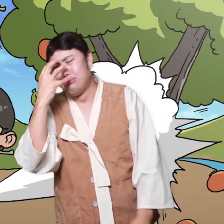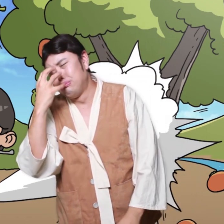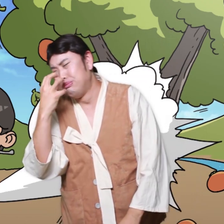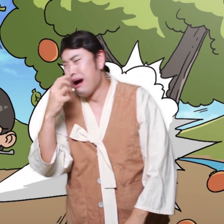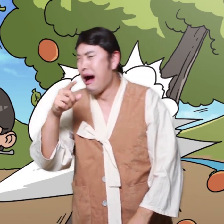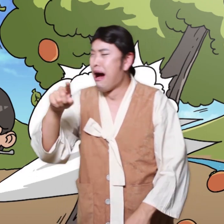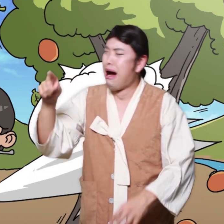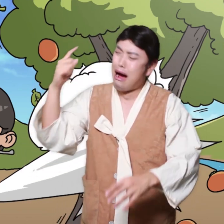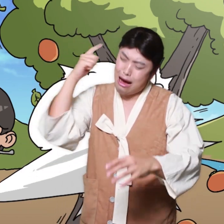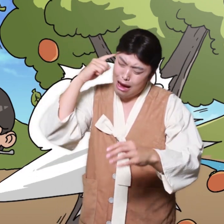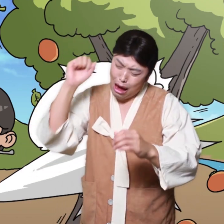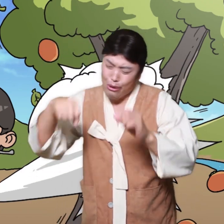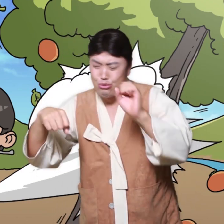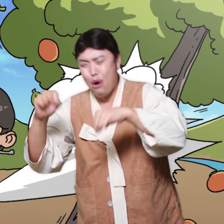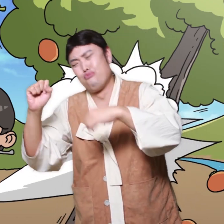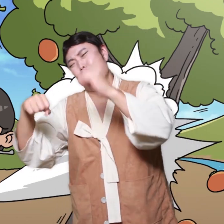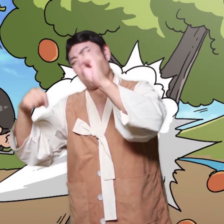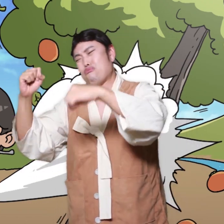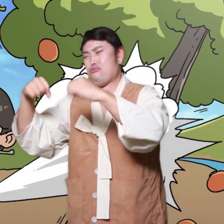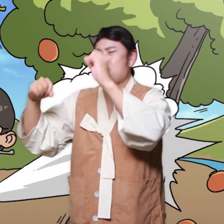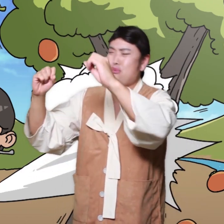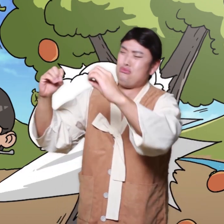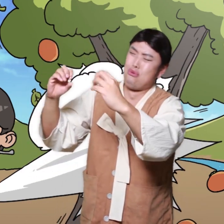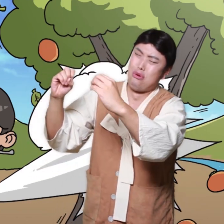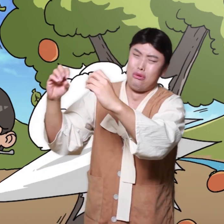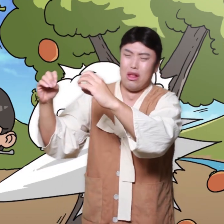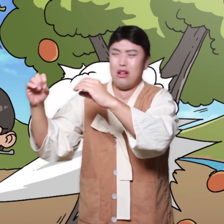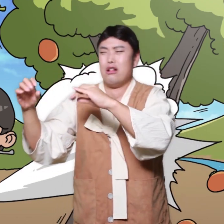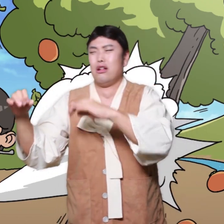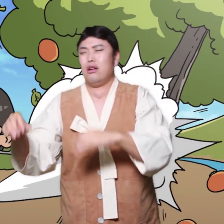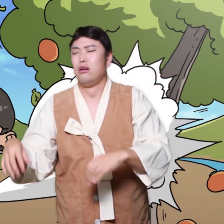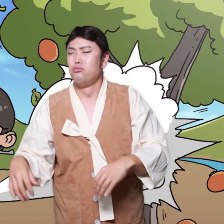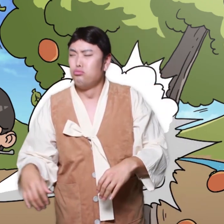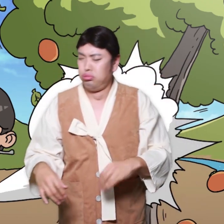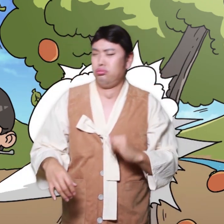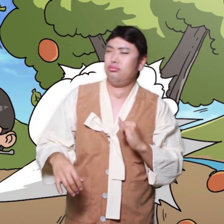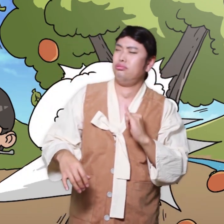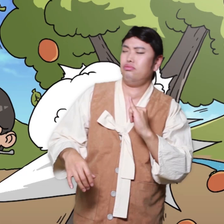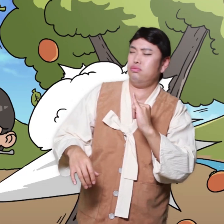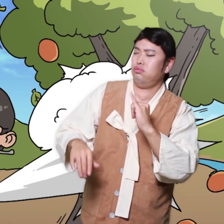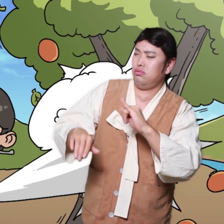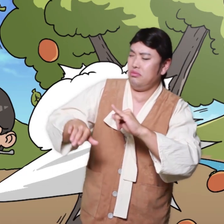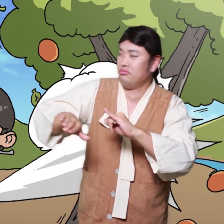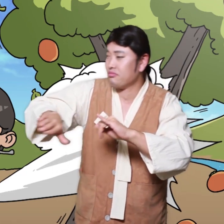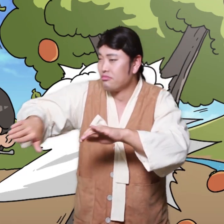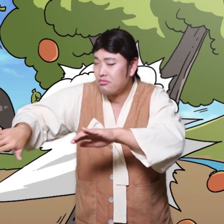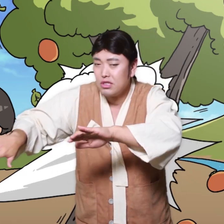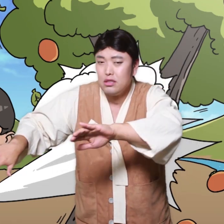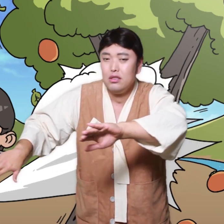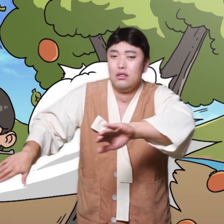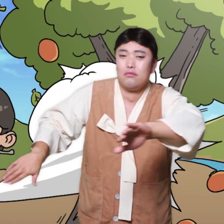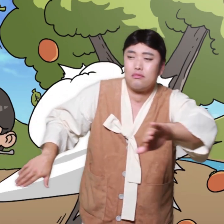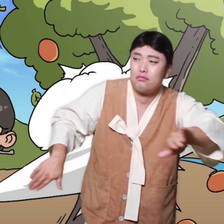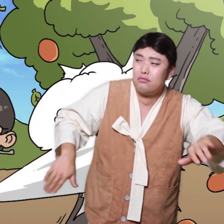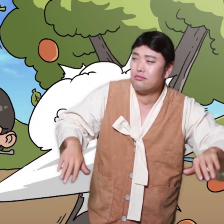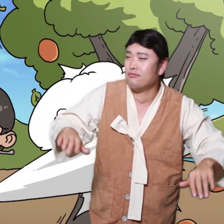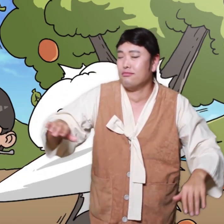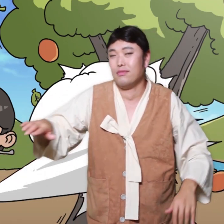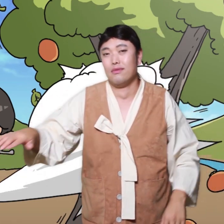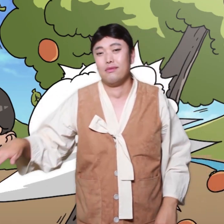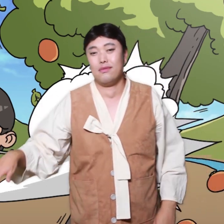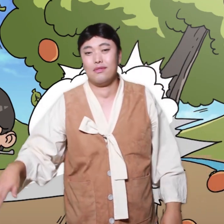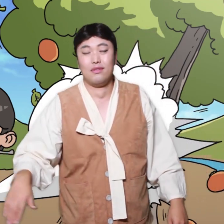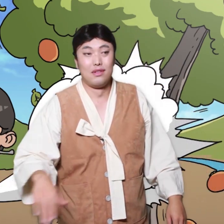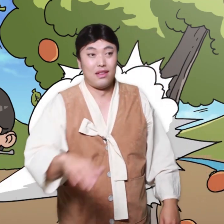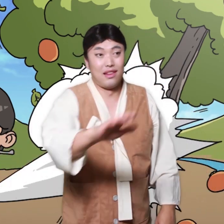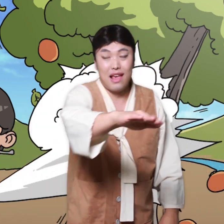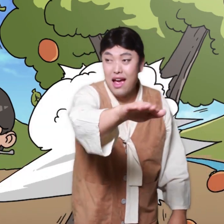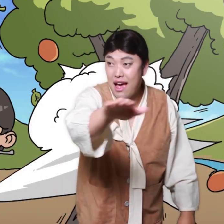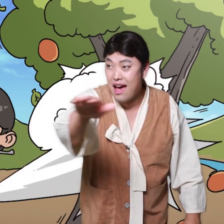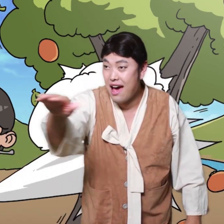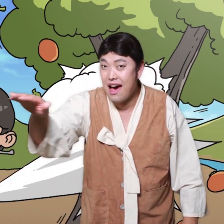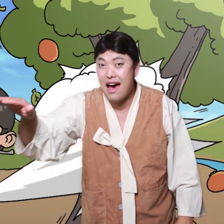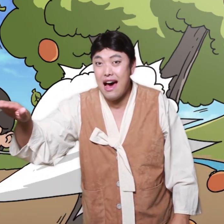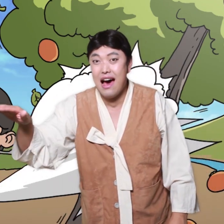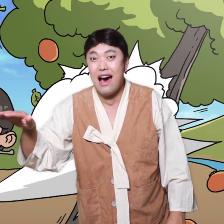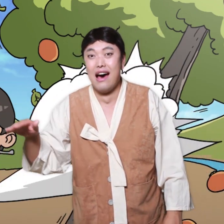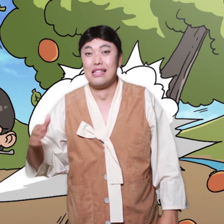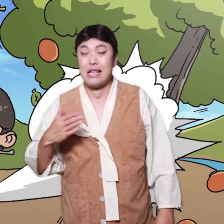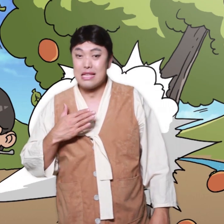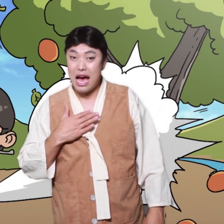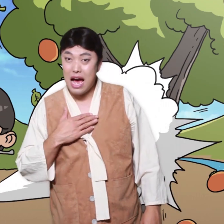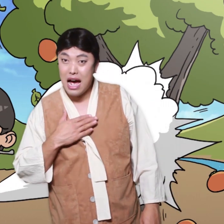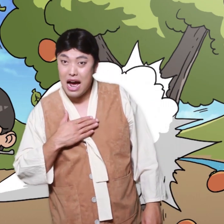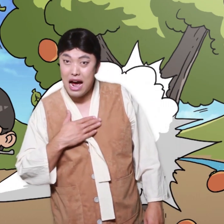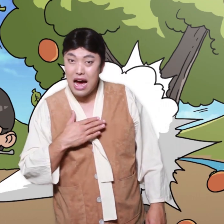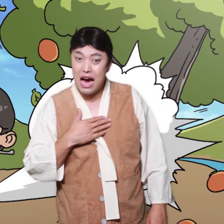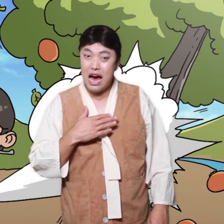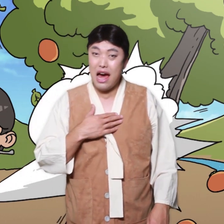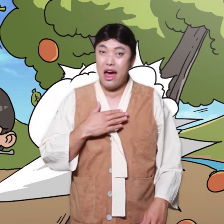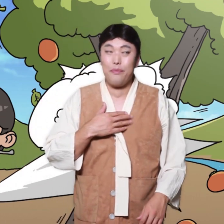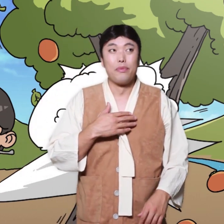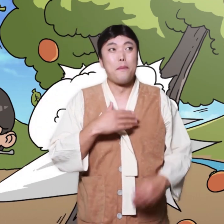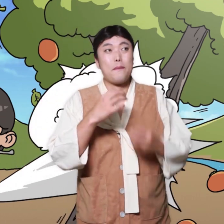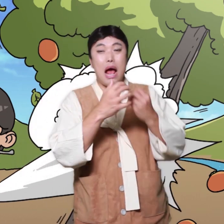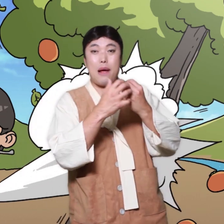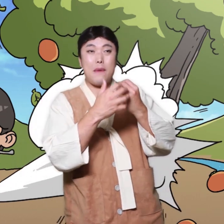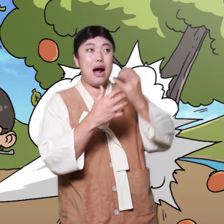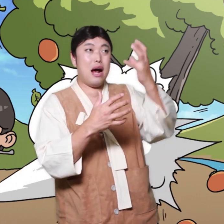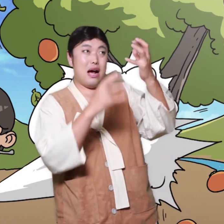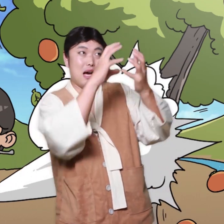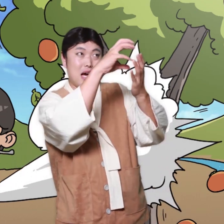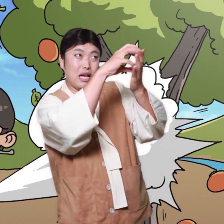"How can you get that boat?"